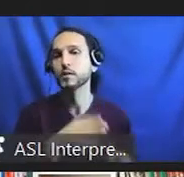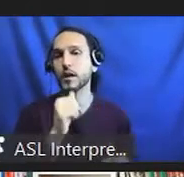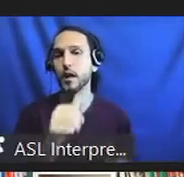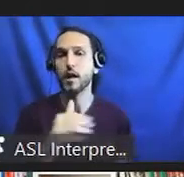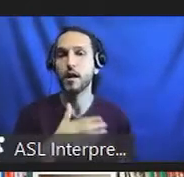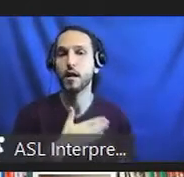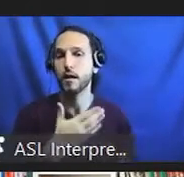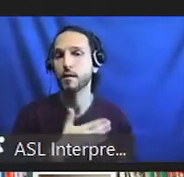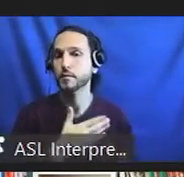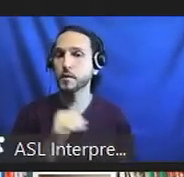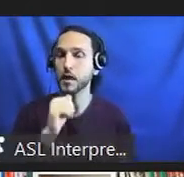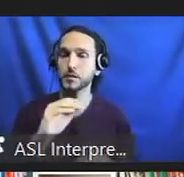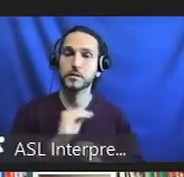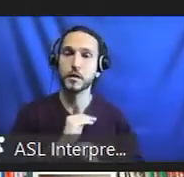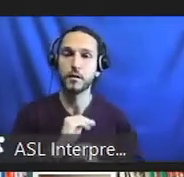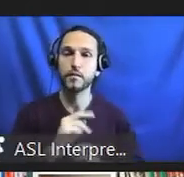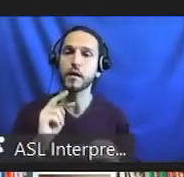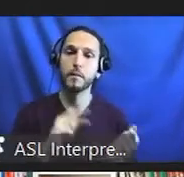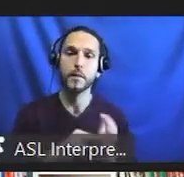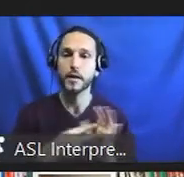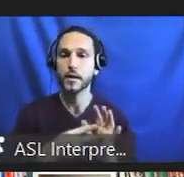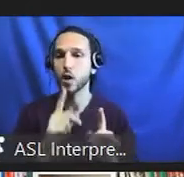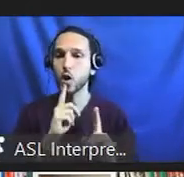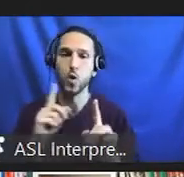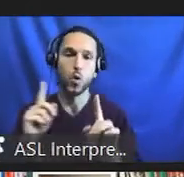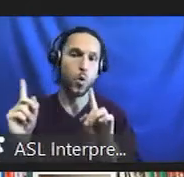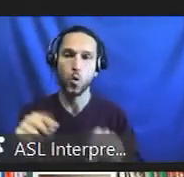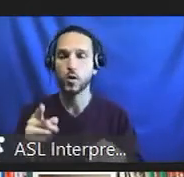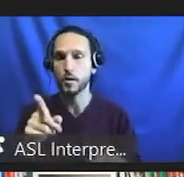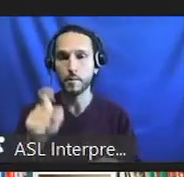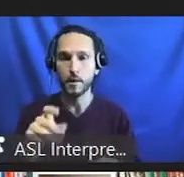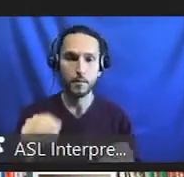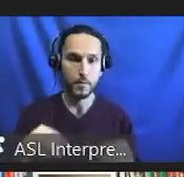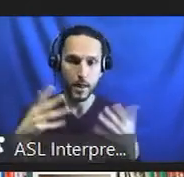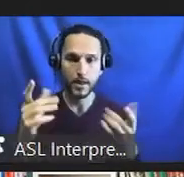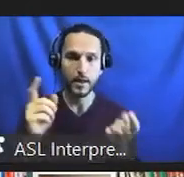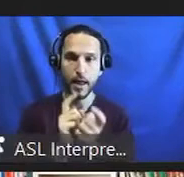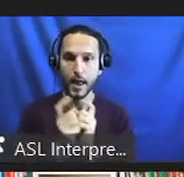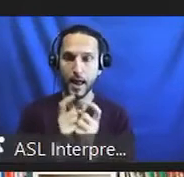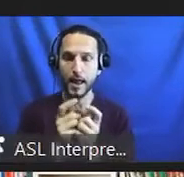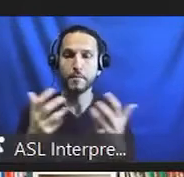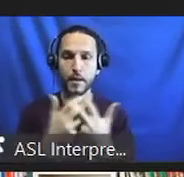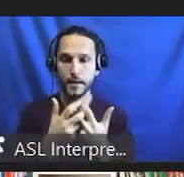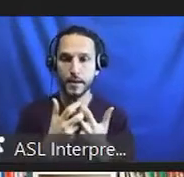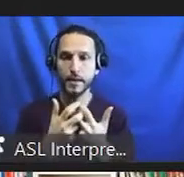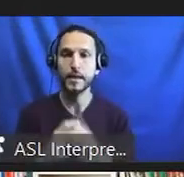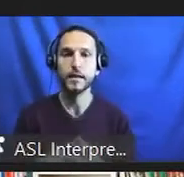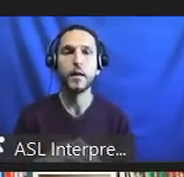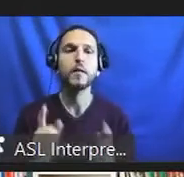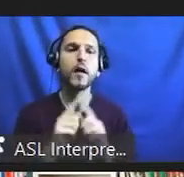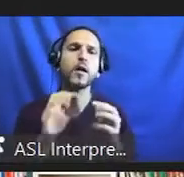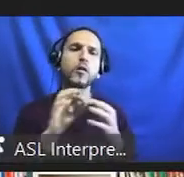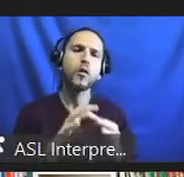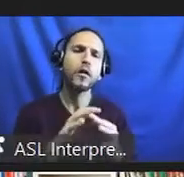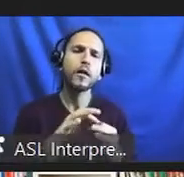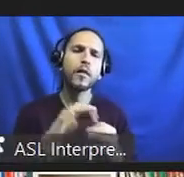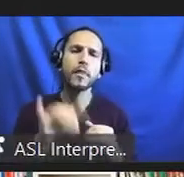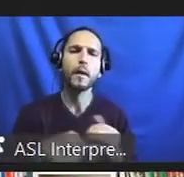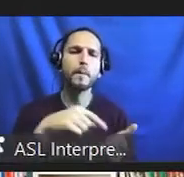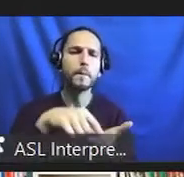it doesn't mean that you won't be ordered to maybe provide some accommodation. But when it comes to penalties and paying attorney's fees,